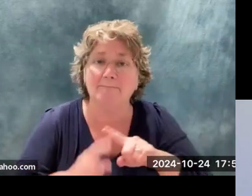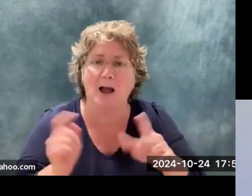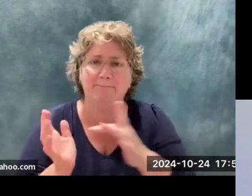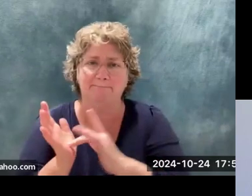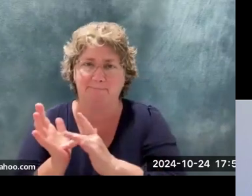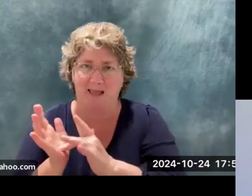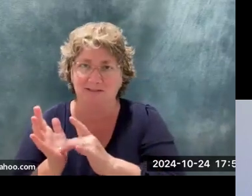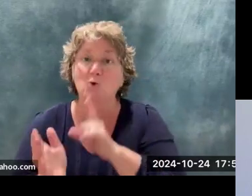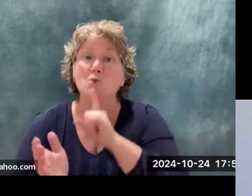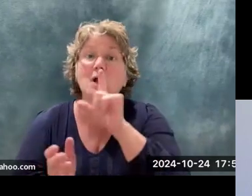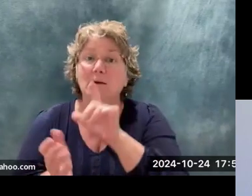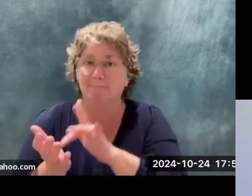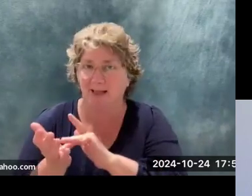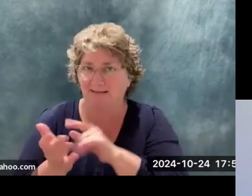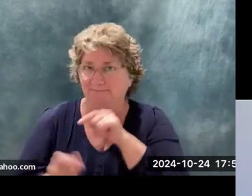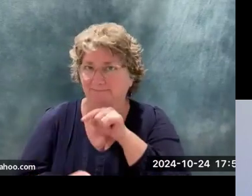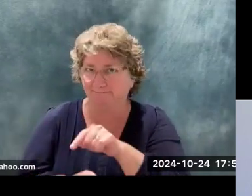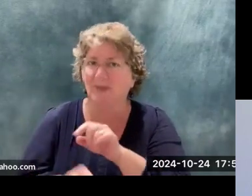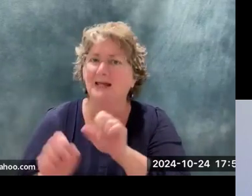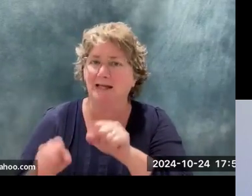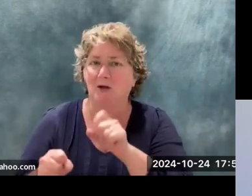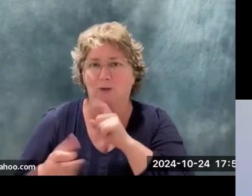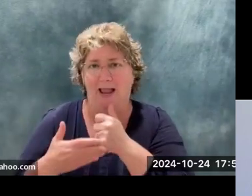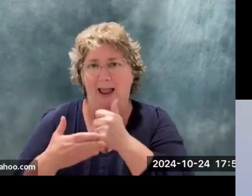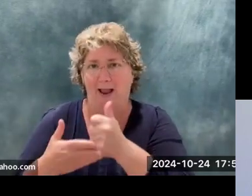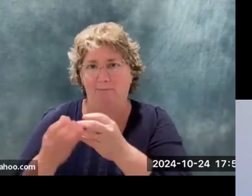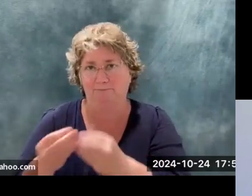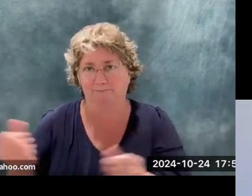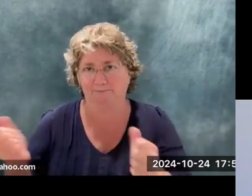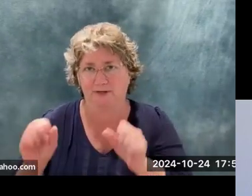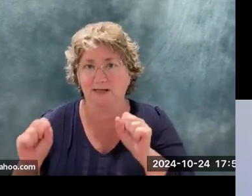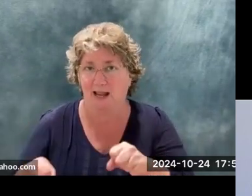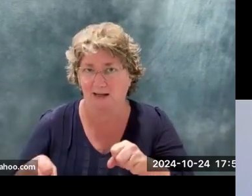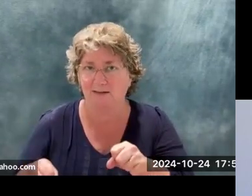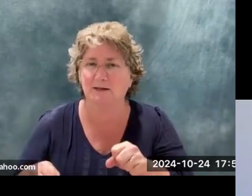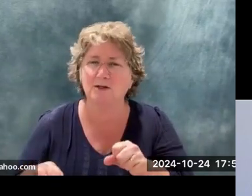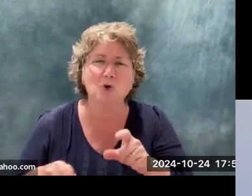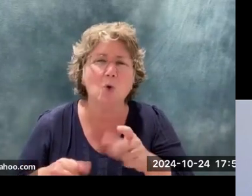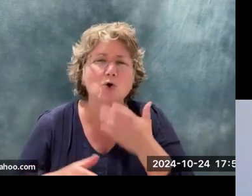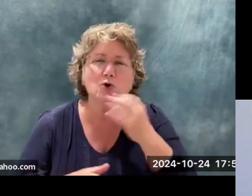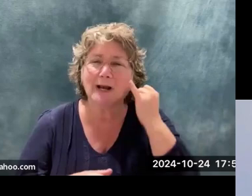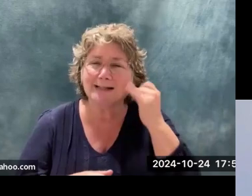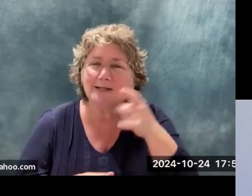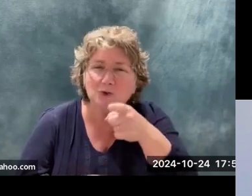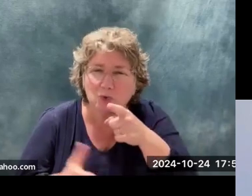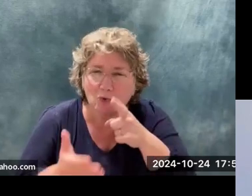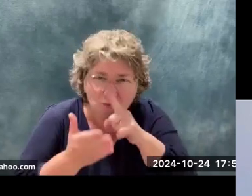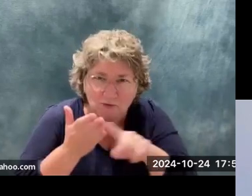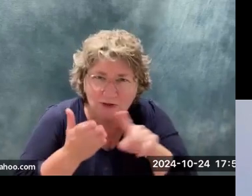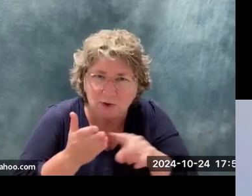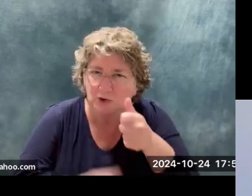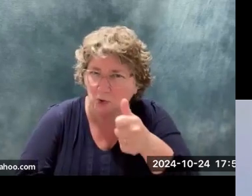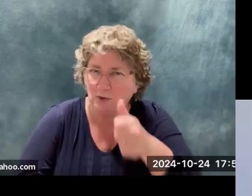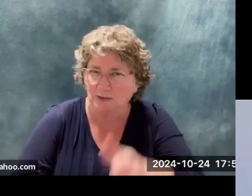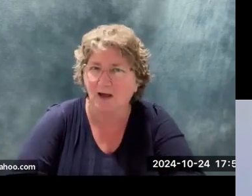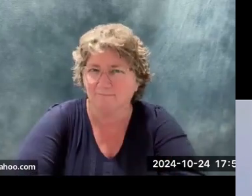like to research them and find out what the strength of evidence is to support them. There have been some unsafe